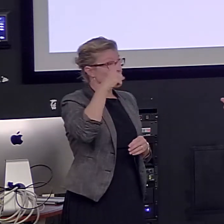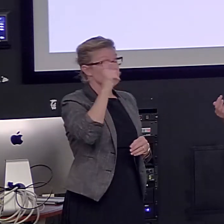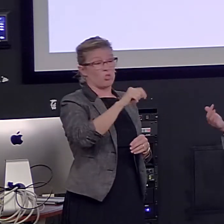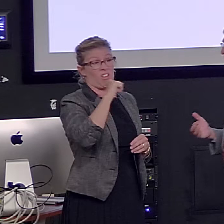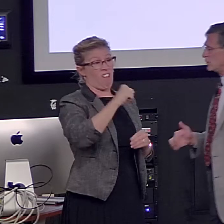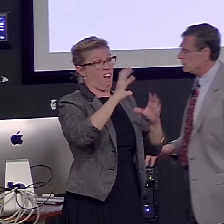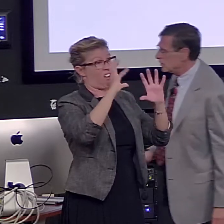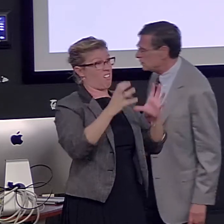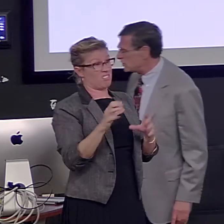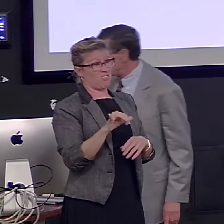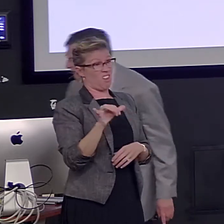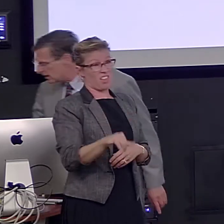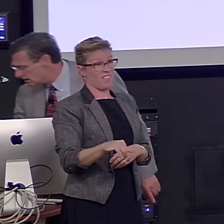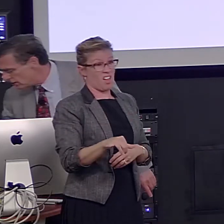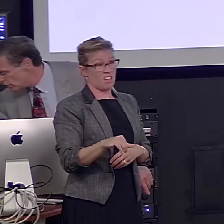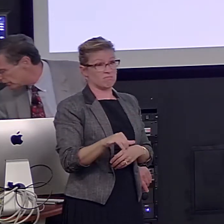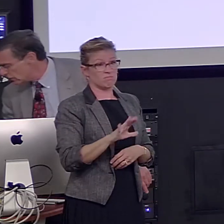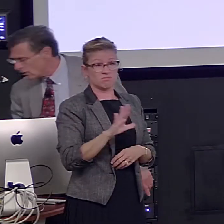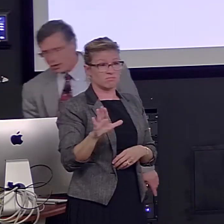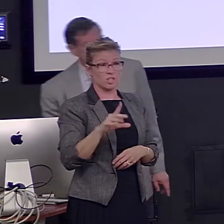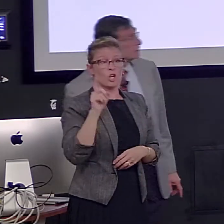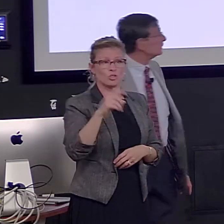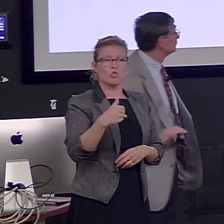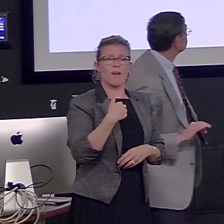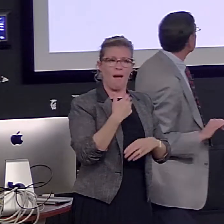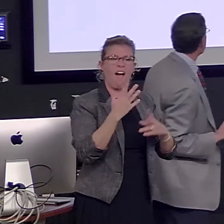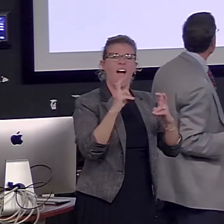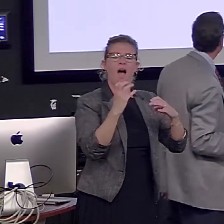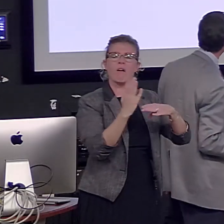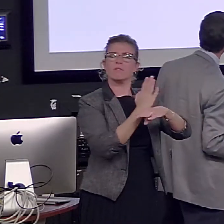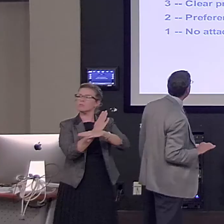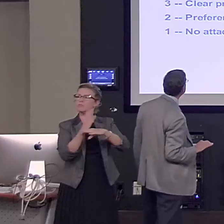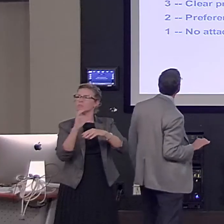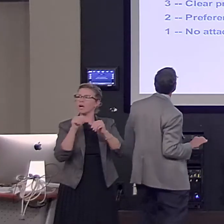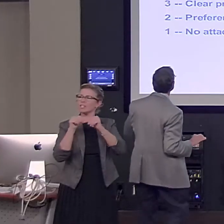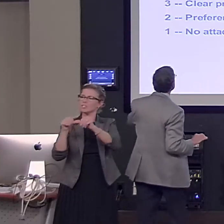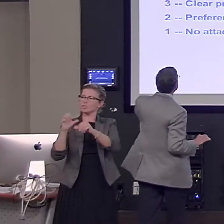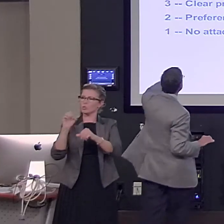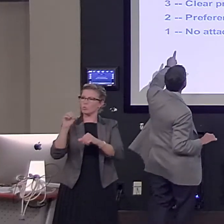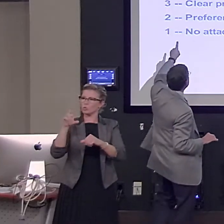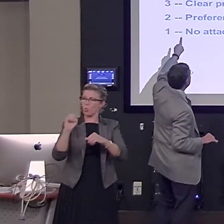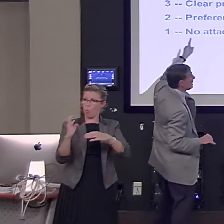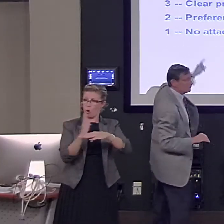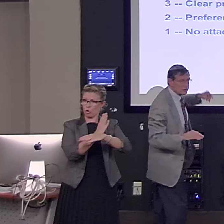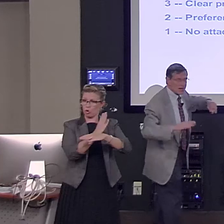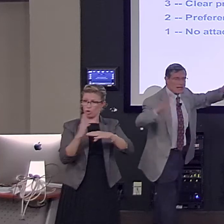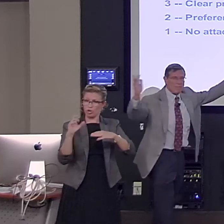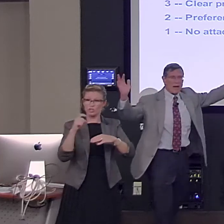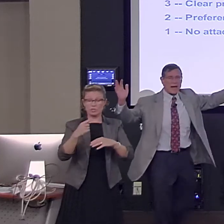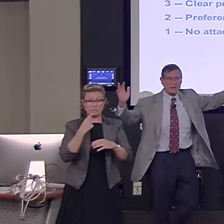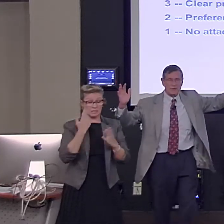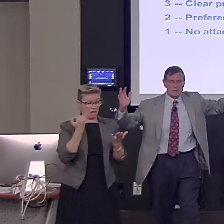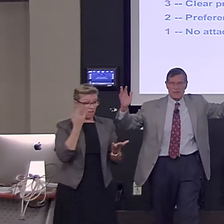I think what we should do is have a continuous score. And we should say if there's any pattern